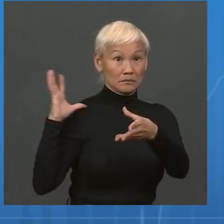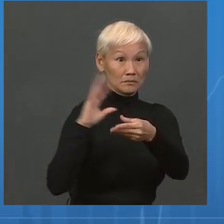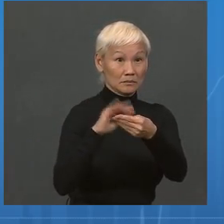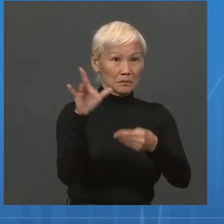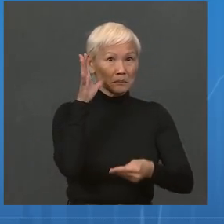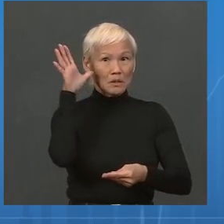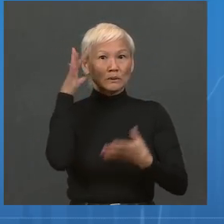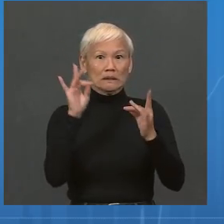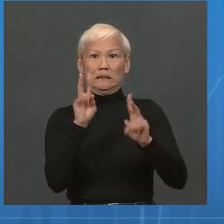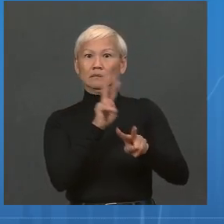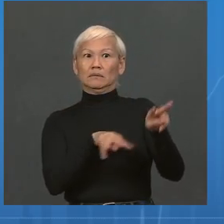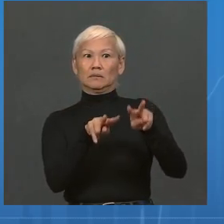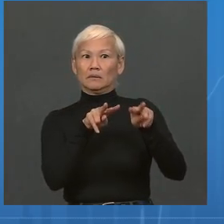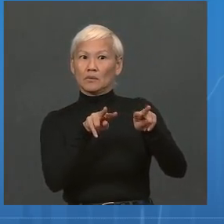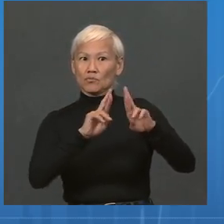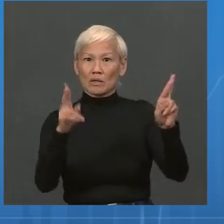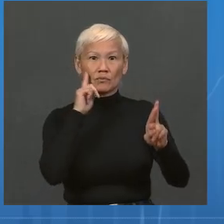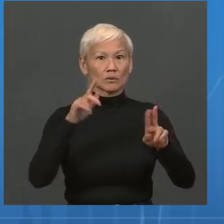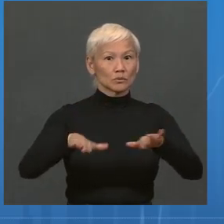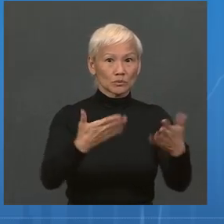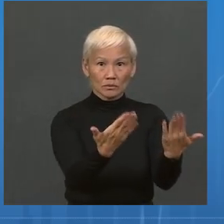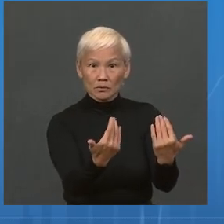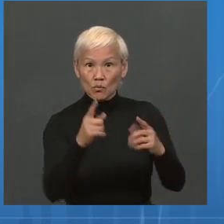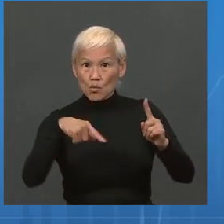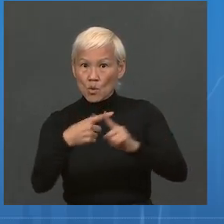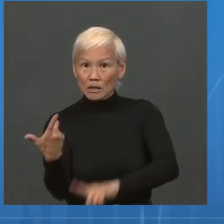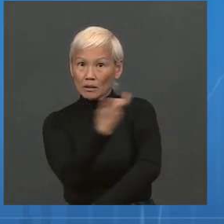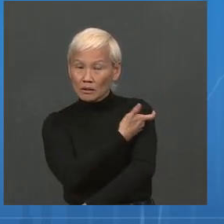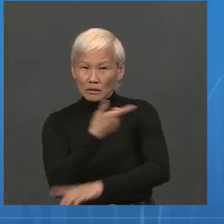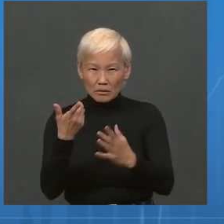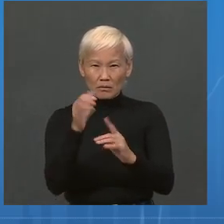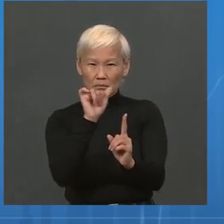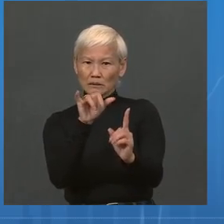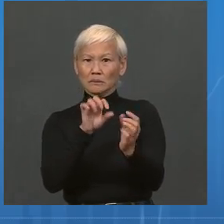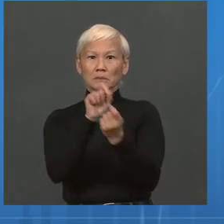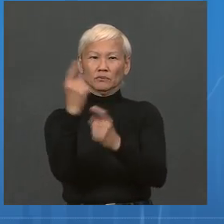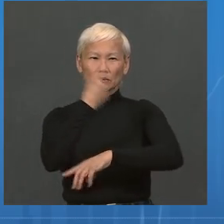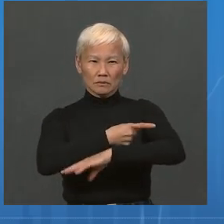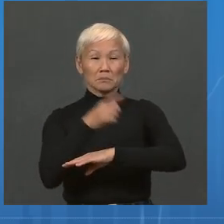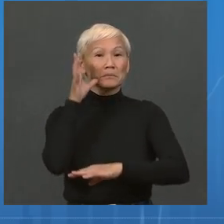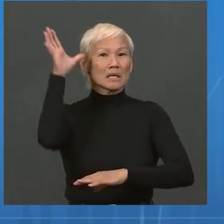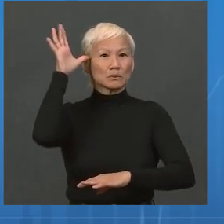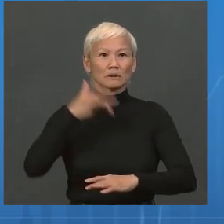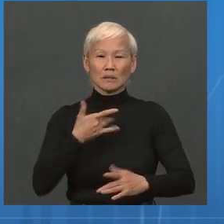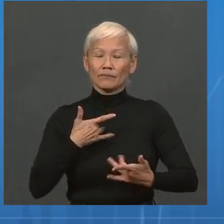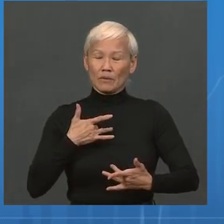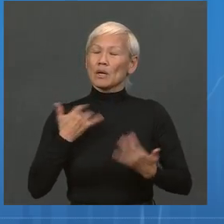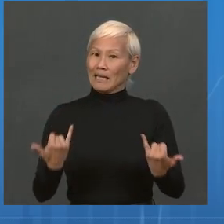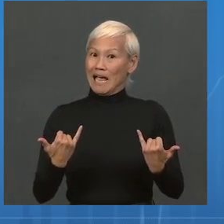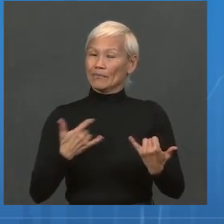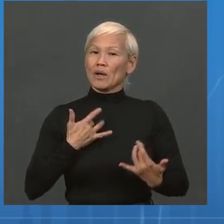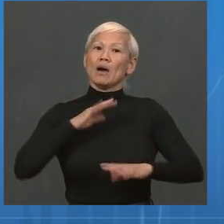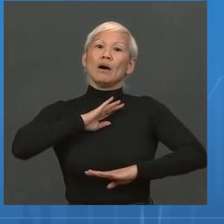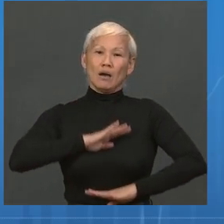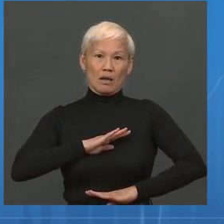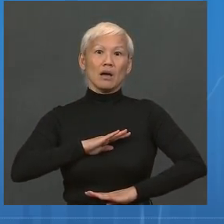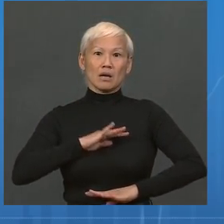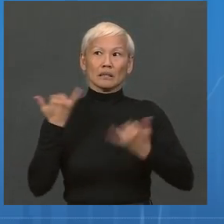It's a very important day. And we share parents' relief and enthusiasm to get their kids vaccinated. As to scheduling,